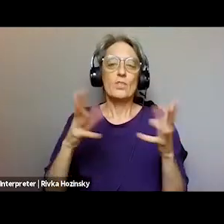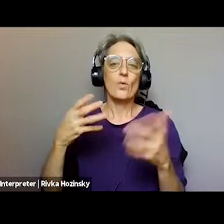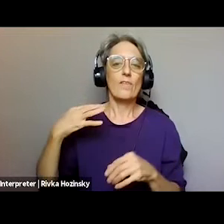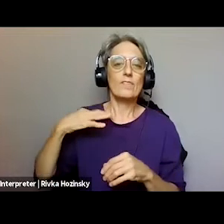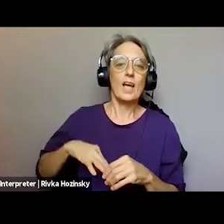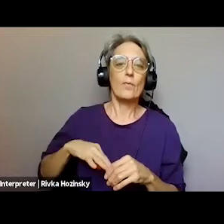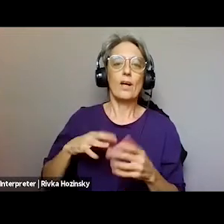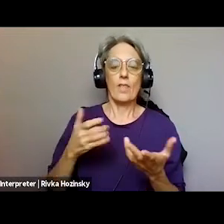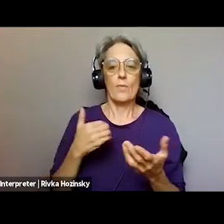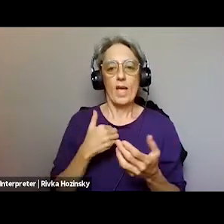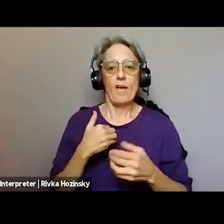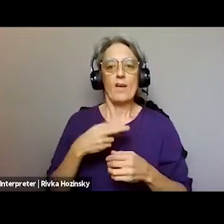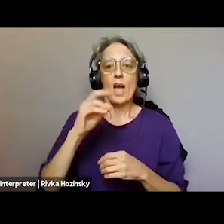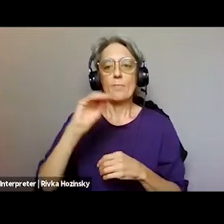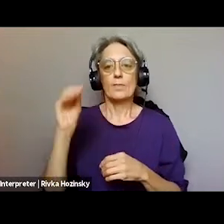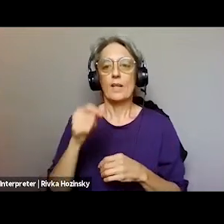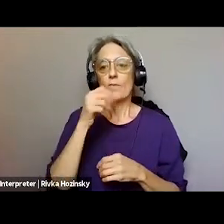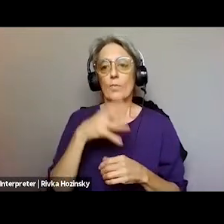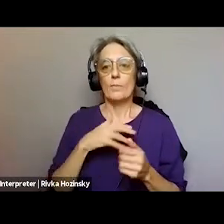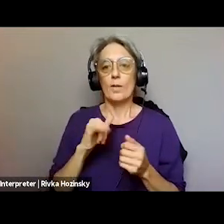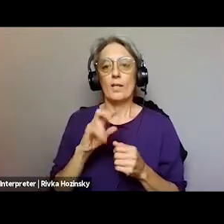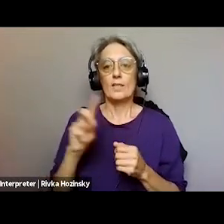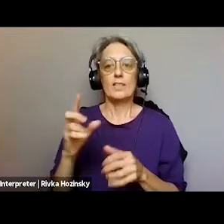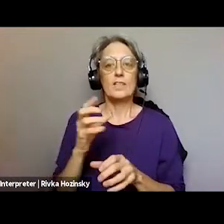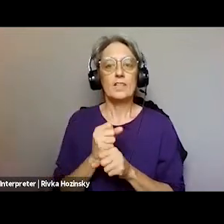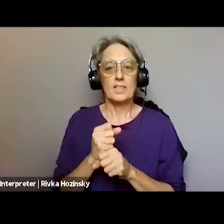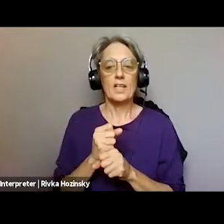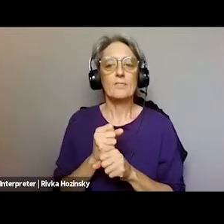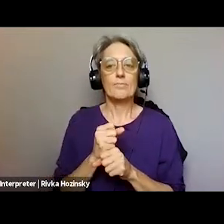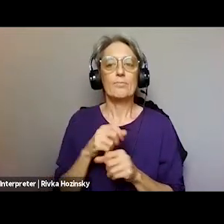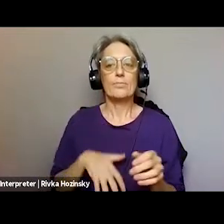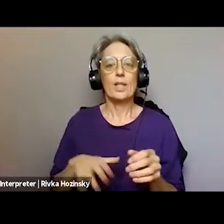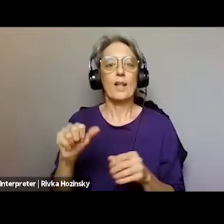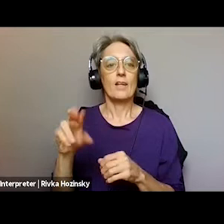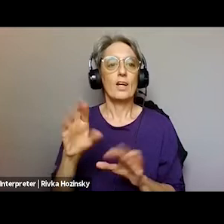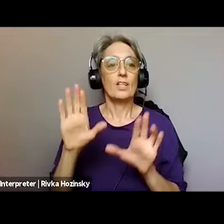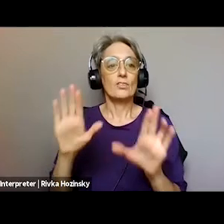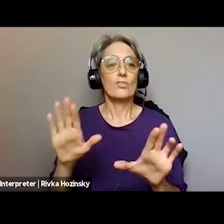of women with IDD receive prenatal care which is great, but uptake is significantly lower and